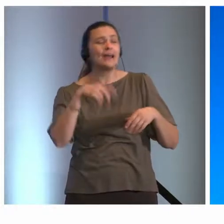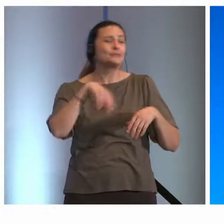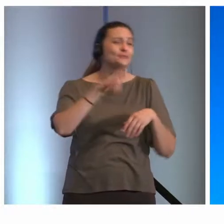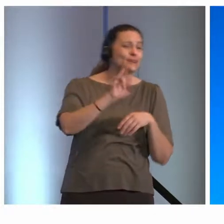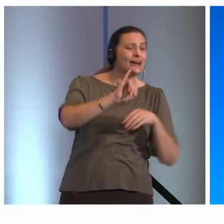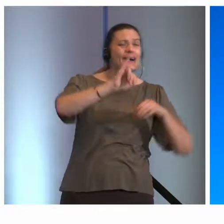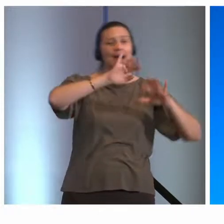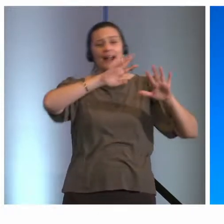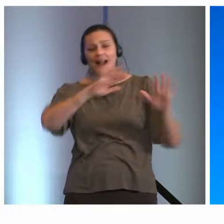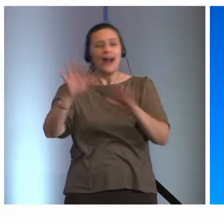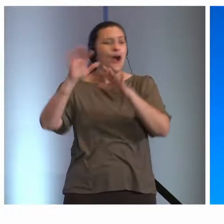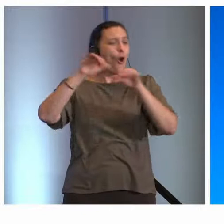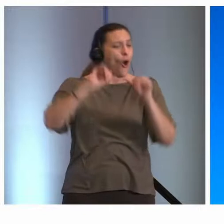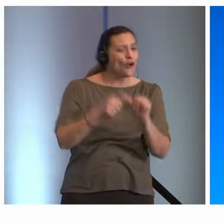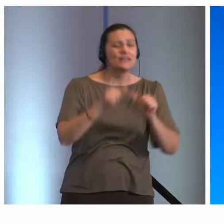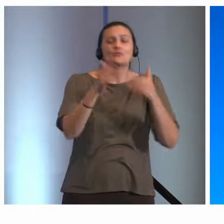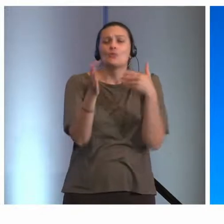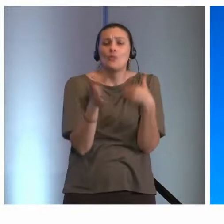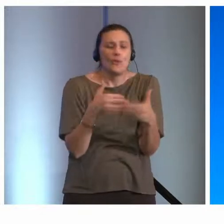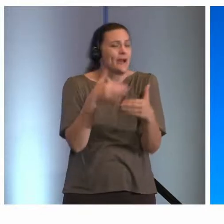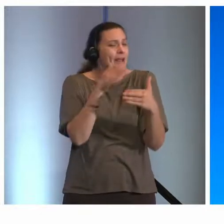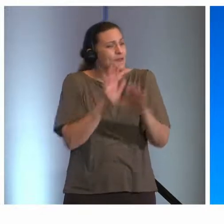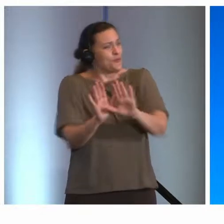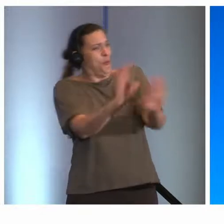universal design, both digital, and architectural -- whatever